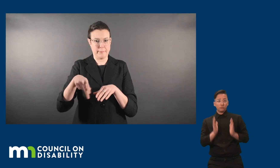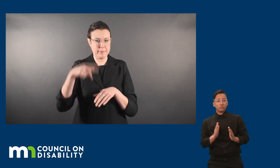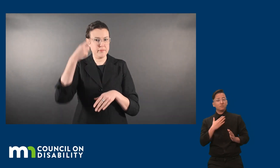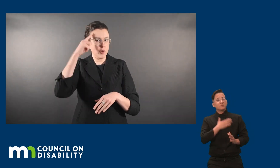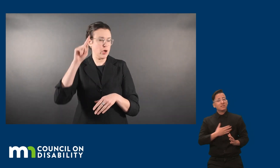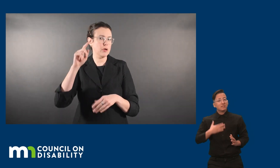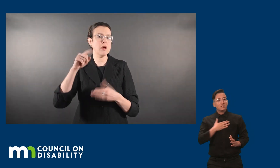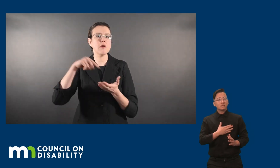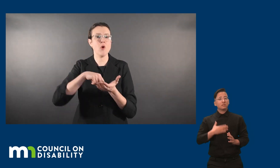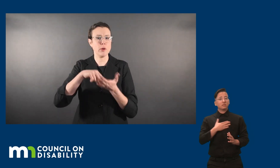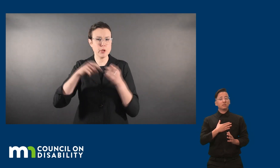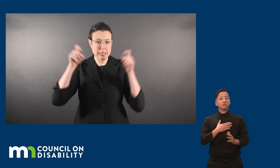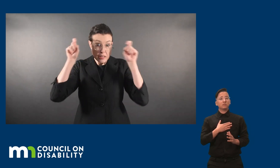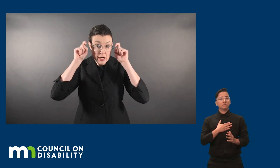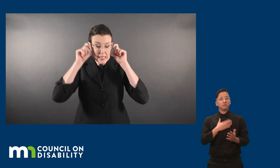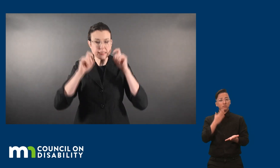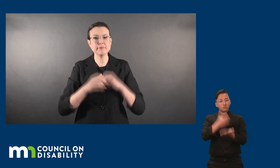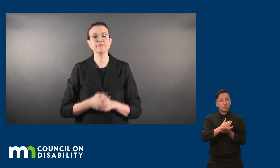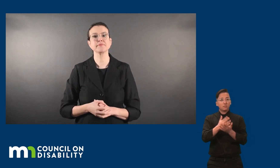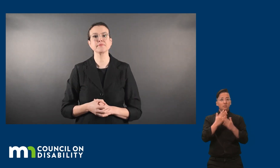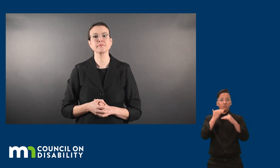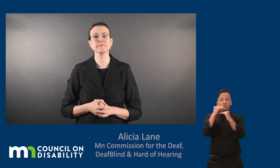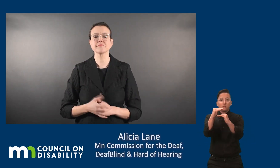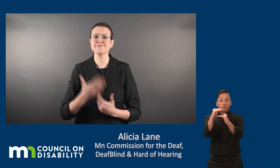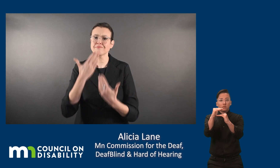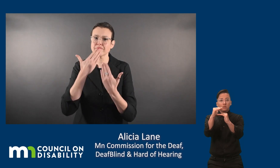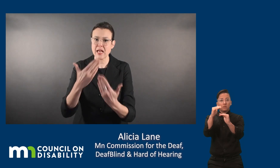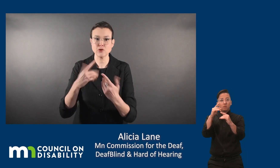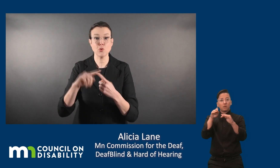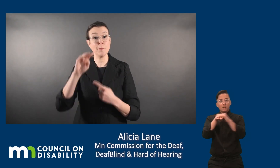for affordable hearing aids.